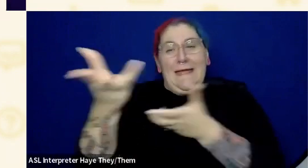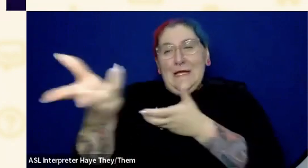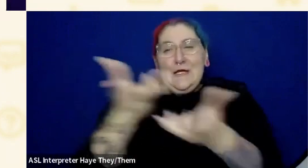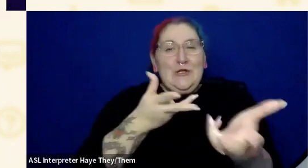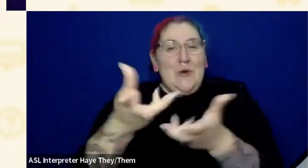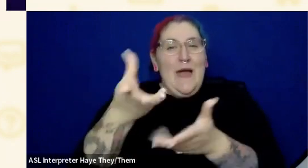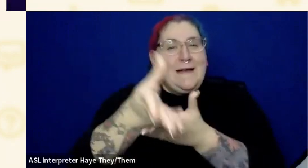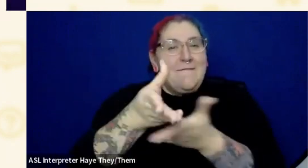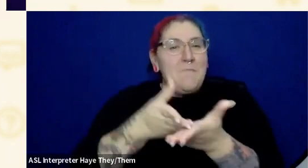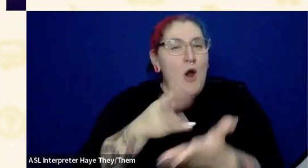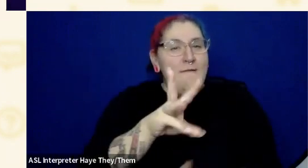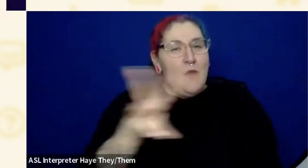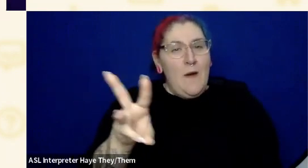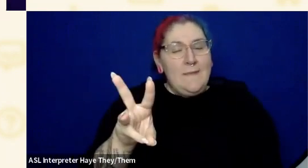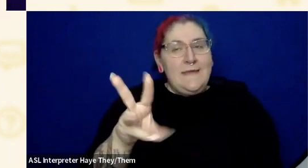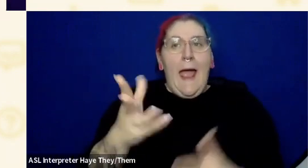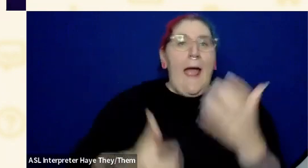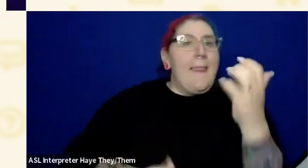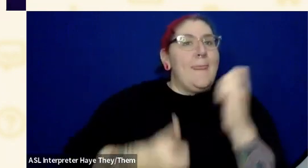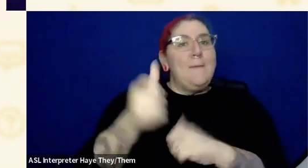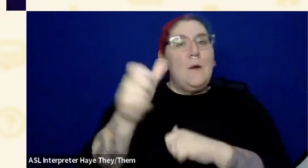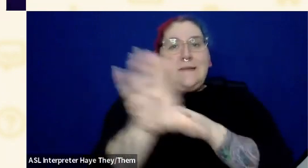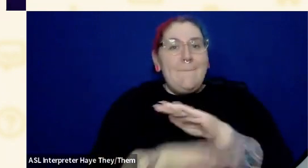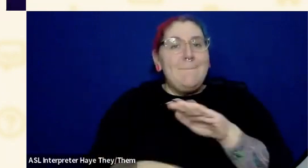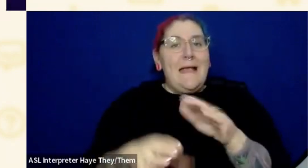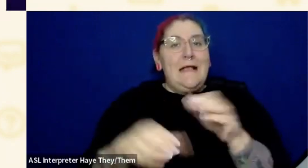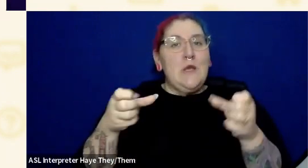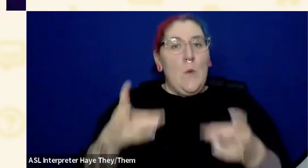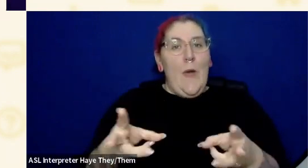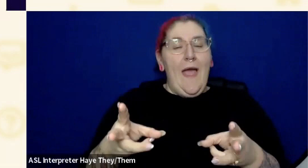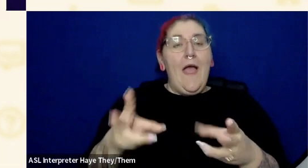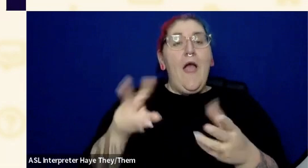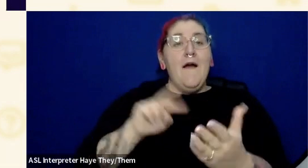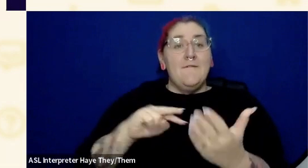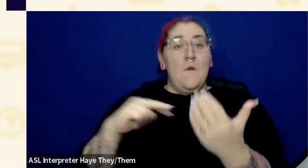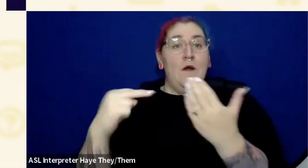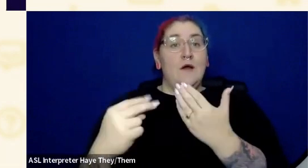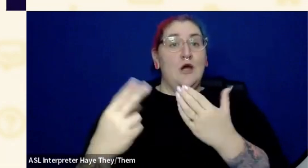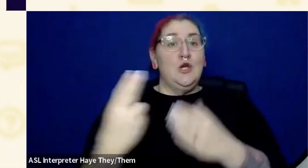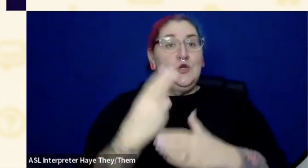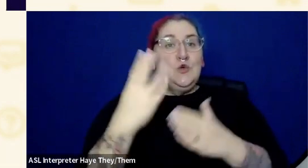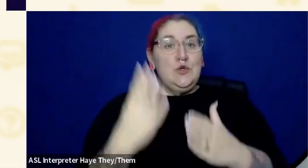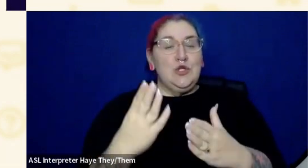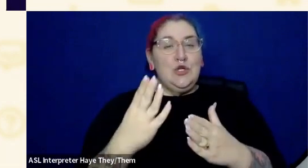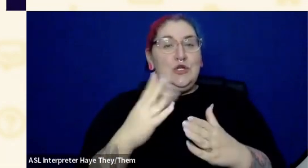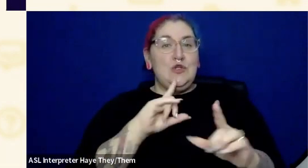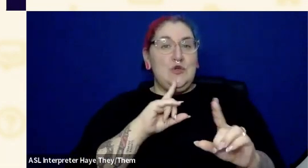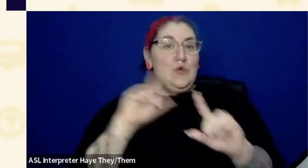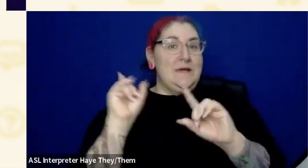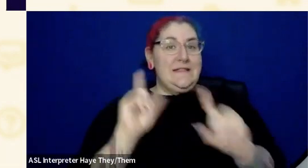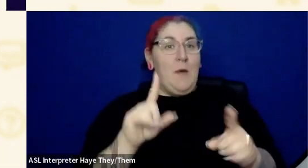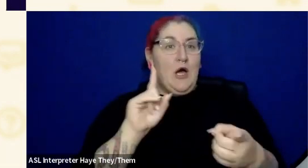That makes it really important for your forms to be accessible. If users can't fill out your form, they can't interact with you,